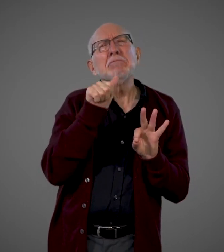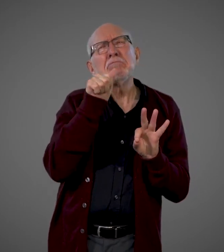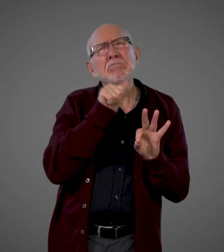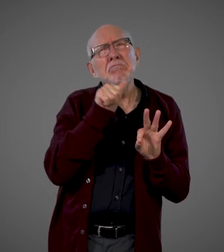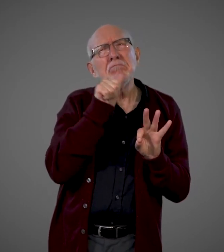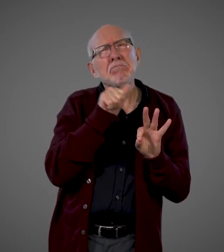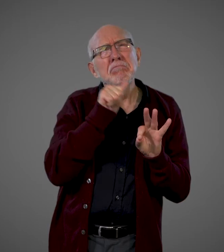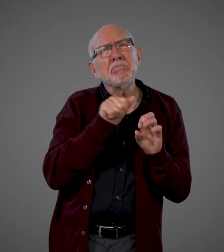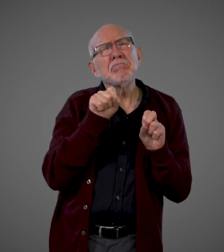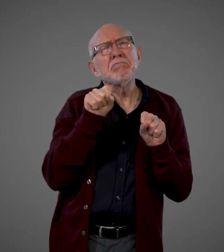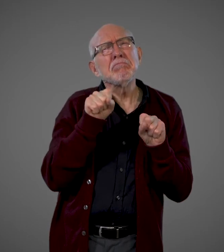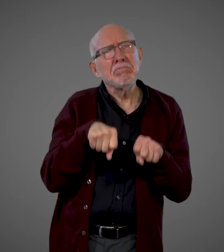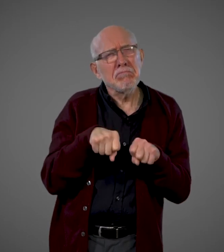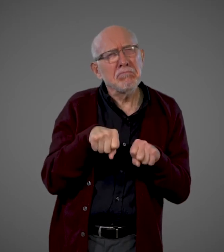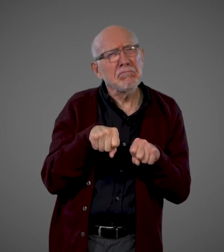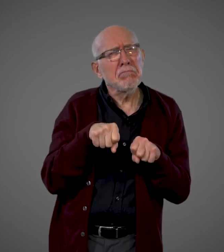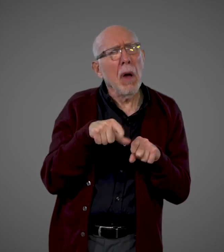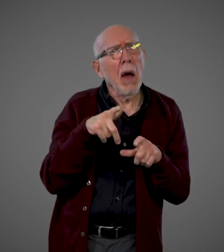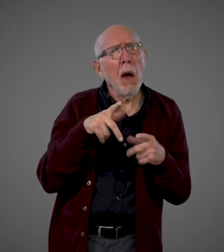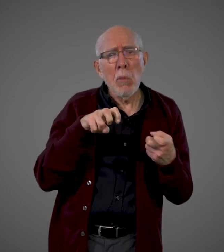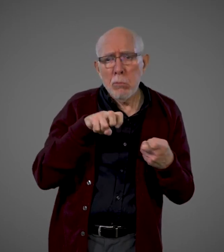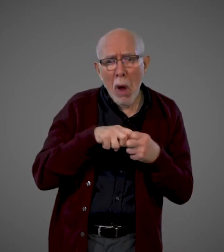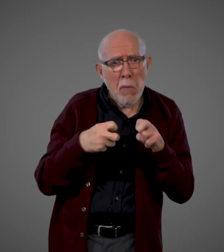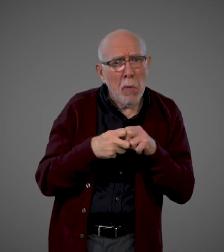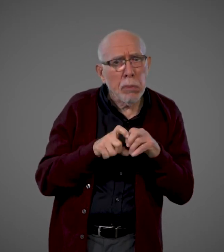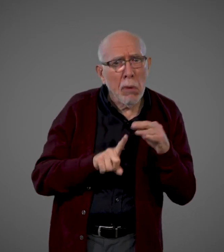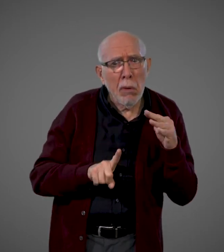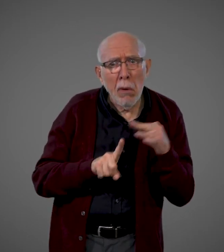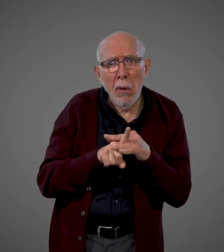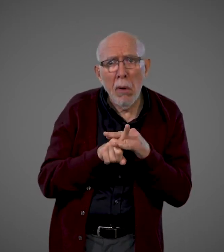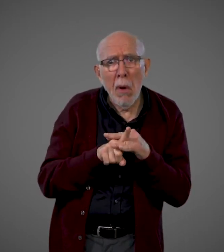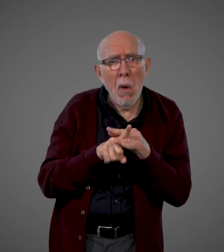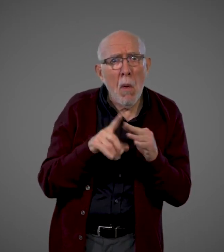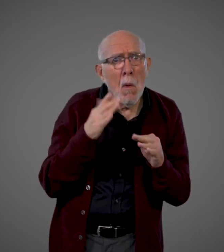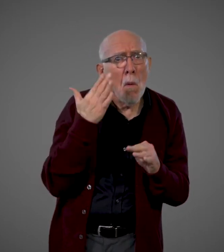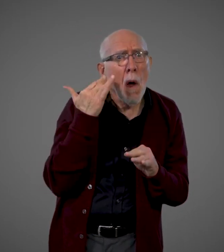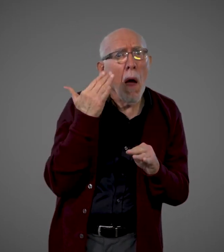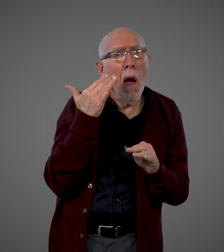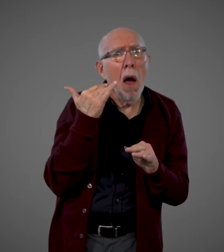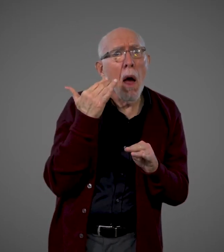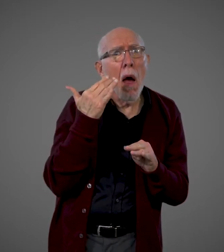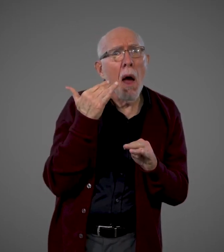and not hard at all to tolerate. There are many possible reasons why you have pain